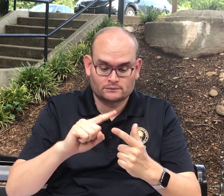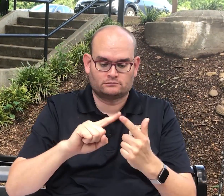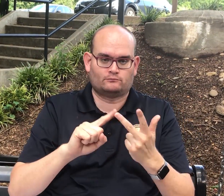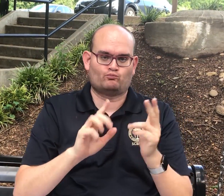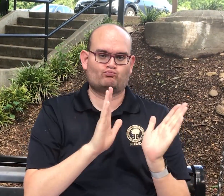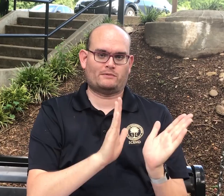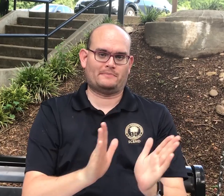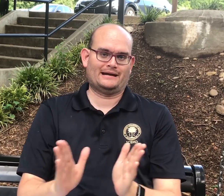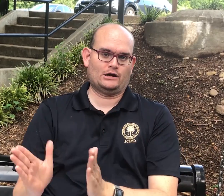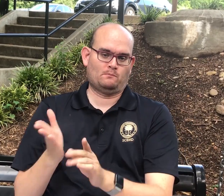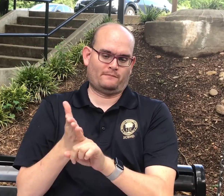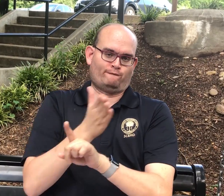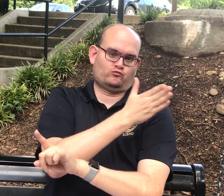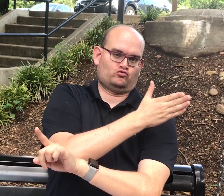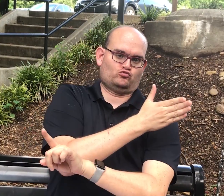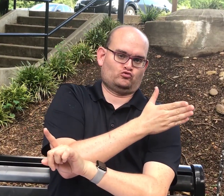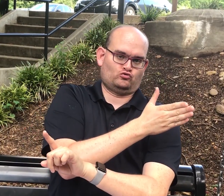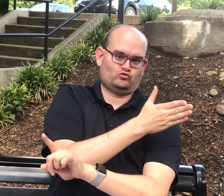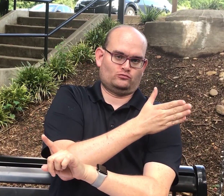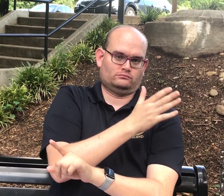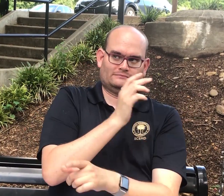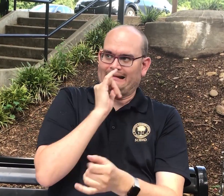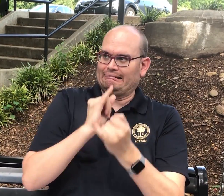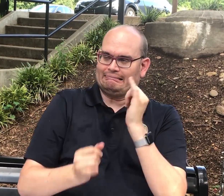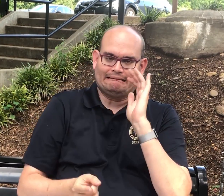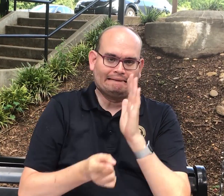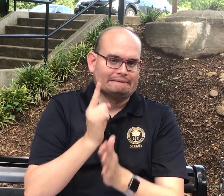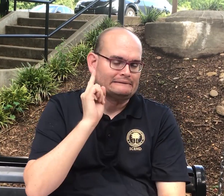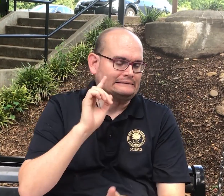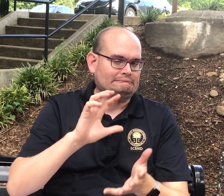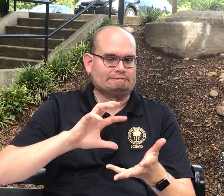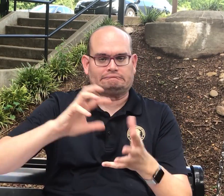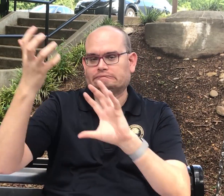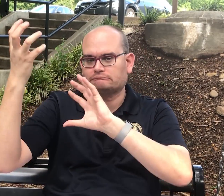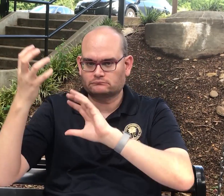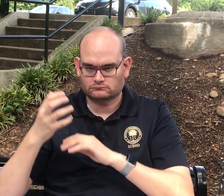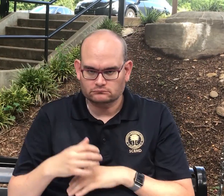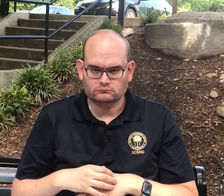SCEMD ENCOURAGES EVERYONE TO AVOID LAST MINUTE PREPARATIONS